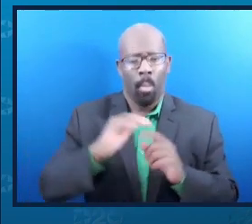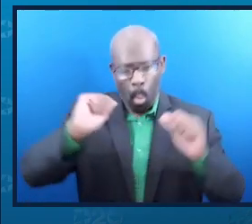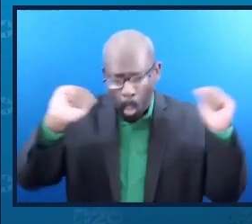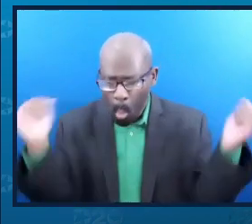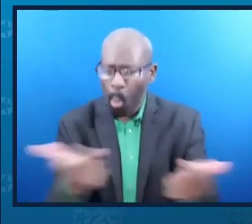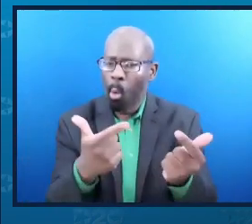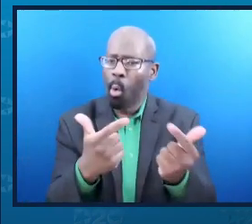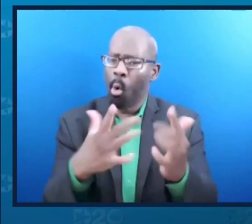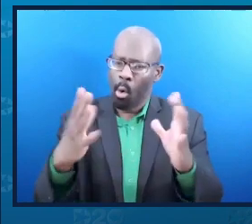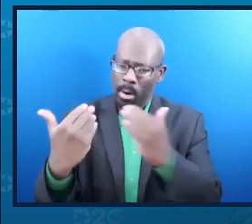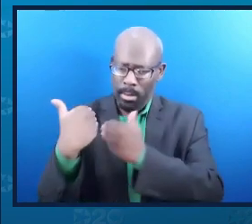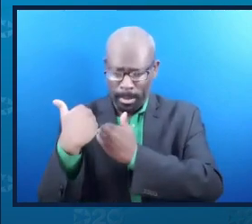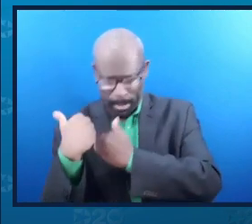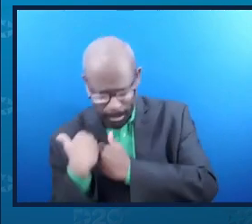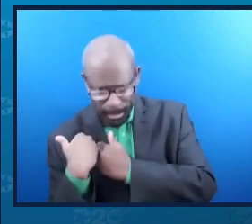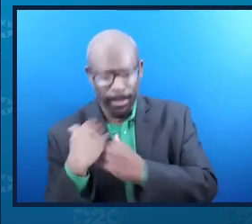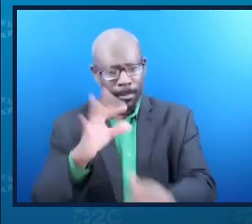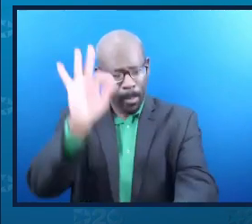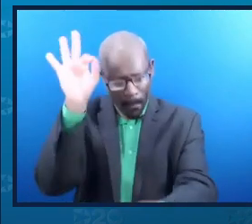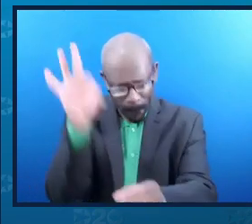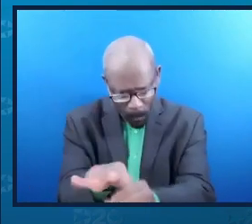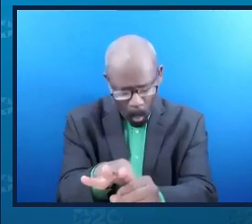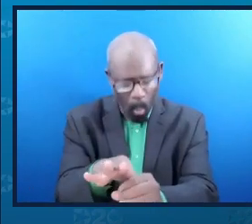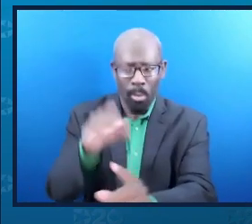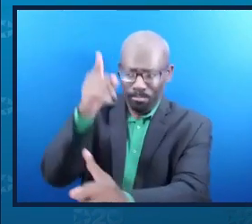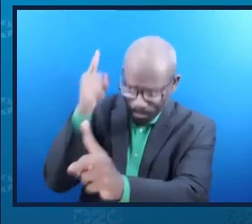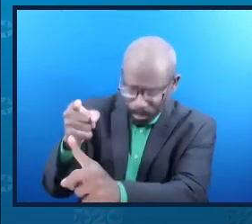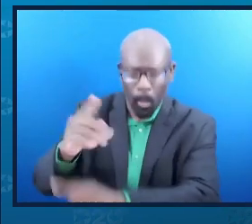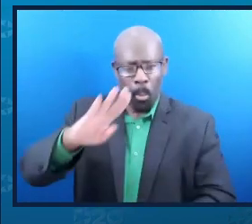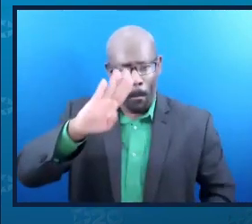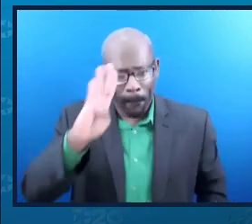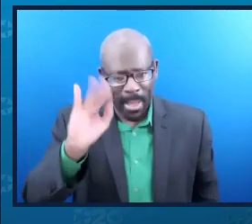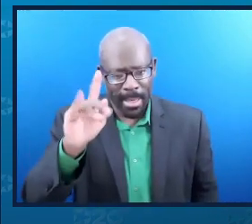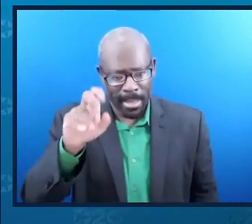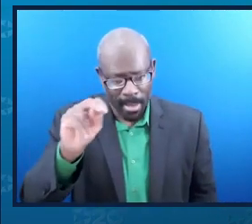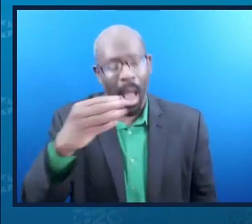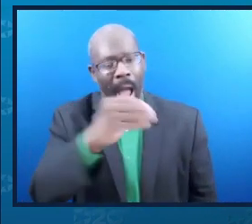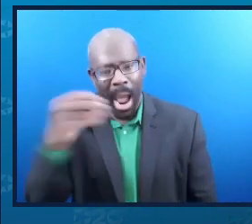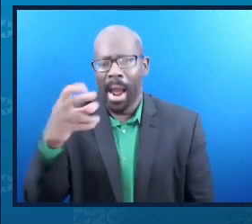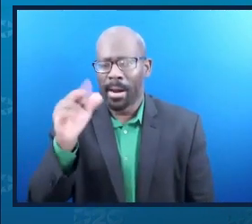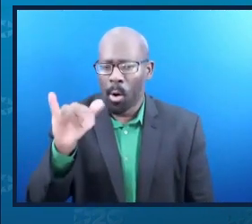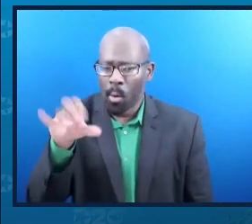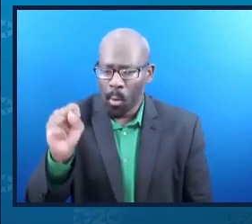AFTER NOVEMBER, WE NEED TO STAY IN THE FIGHT TO GET BIG THINGS